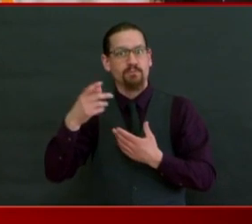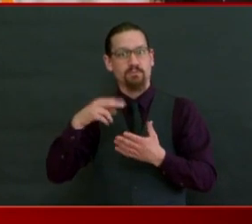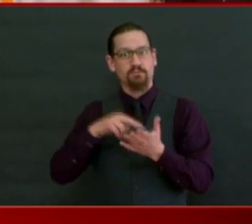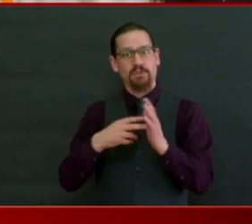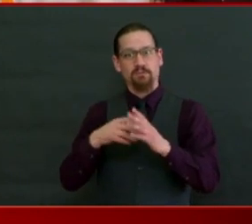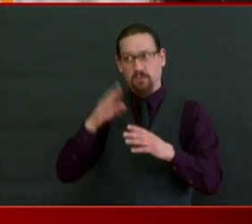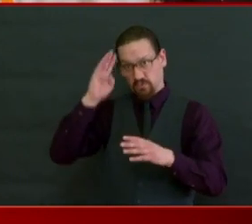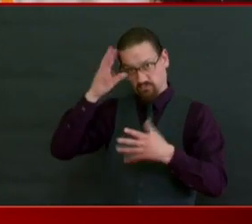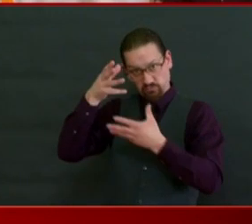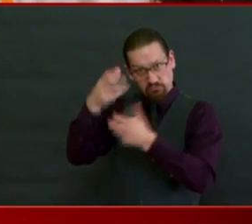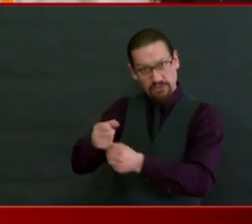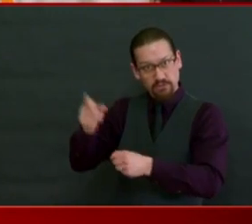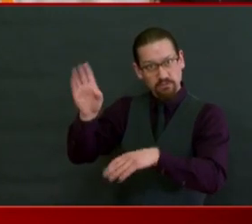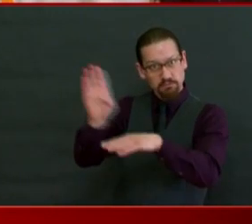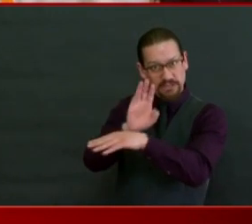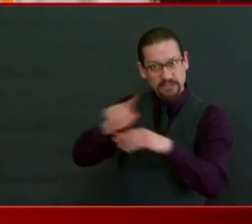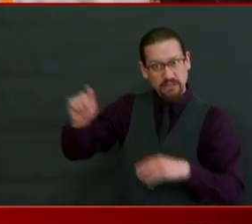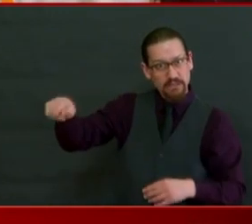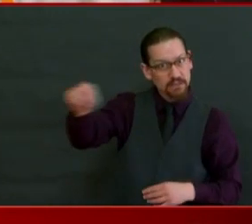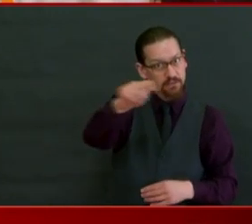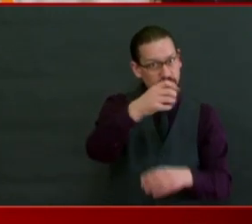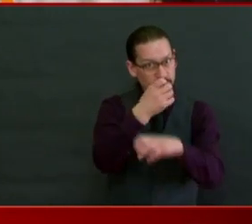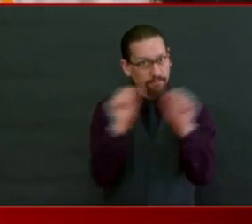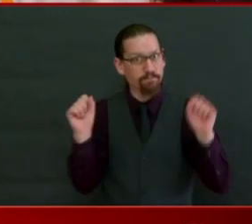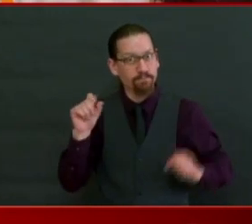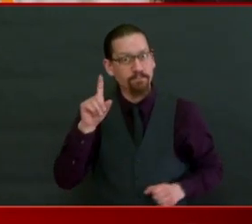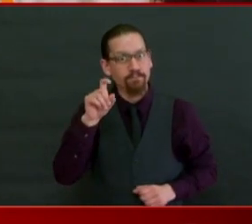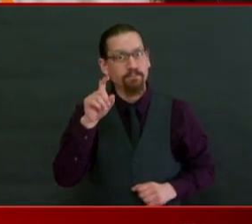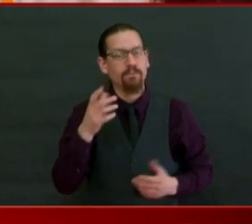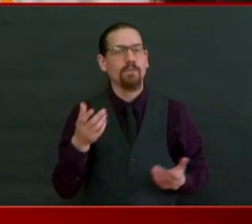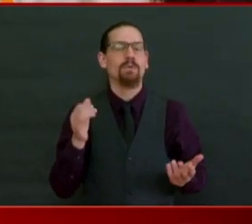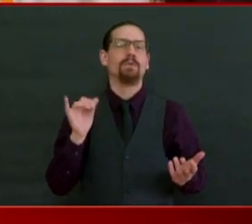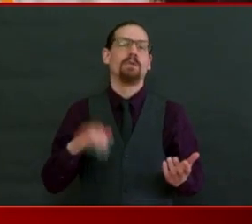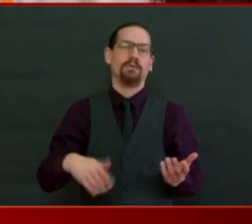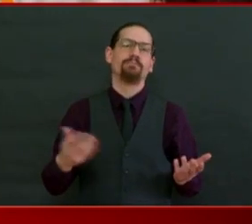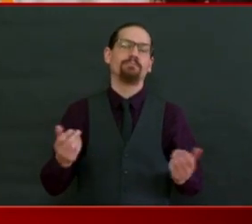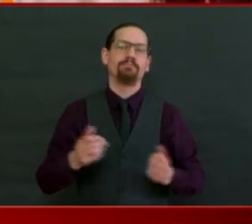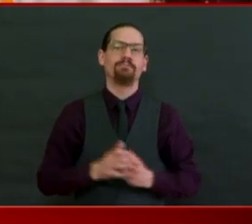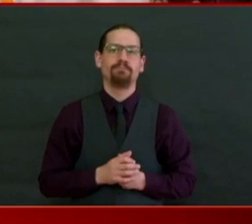THE BETTER YOU DO OF MAKING YOUR PLACE OF WORK SAFE, THE MORE LIKELY THAT PEOPLE WILL HAVE THE